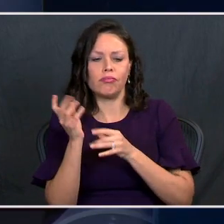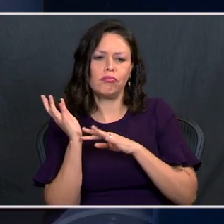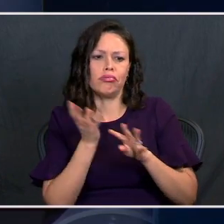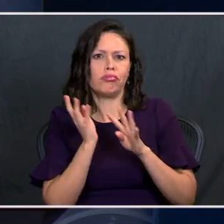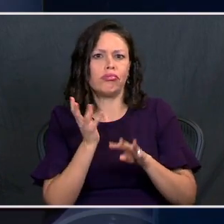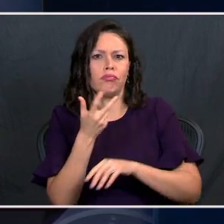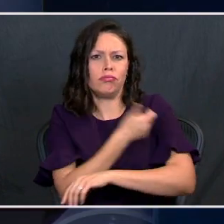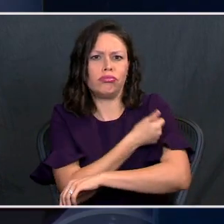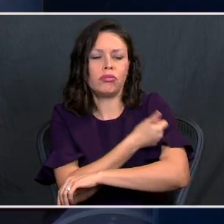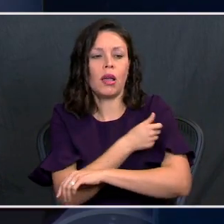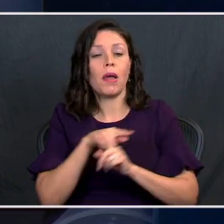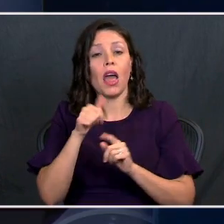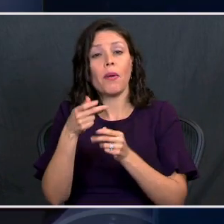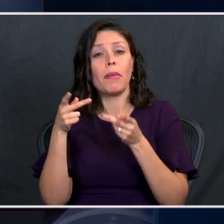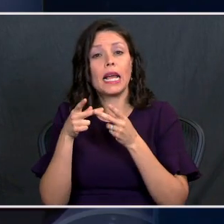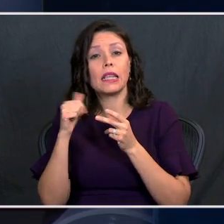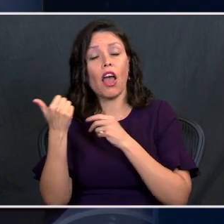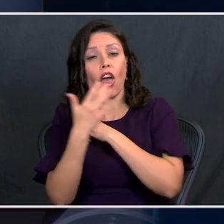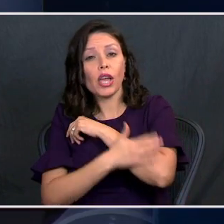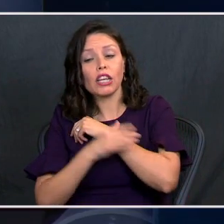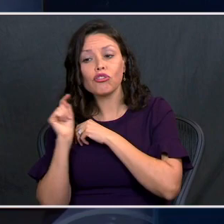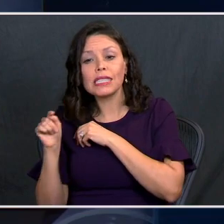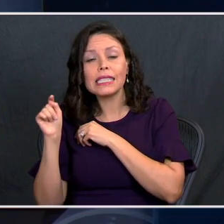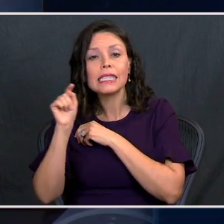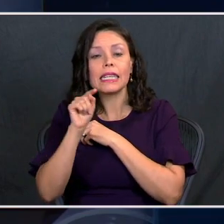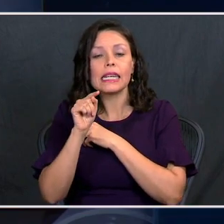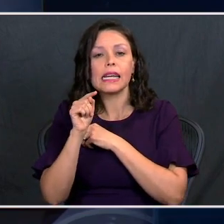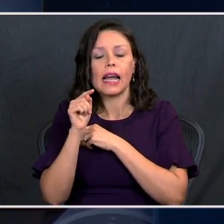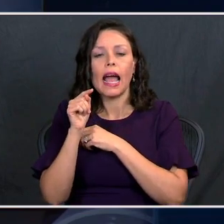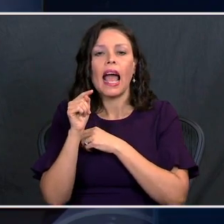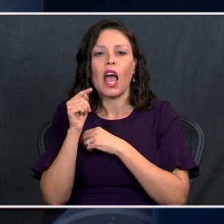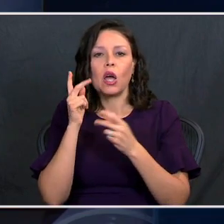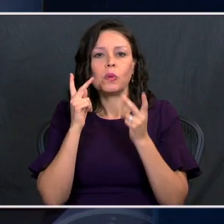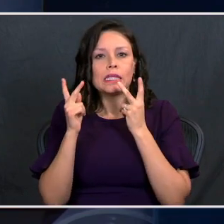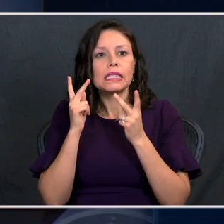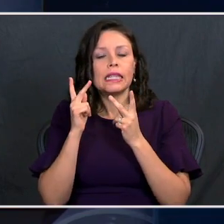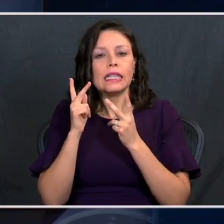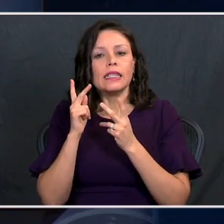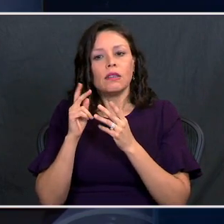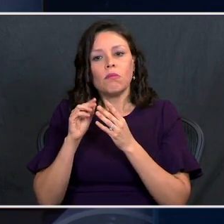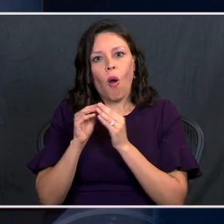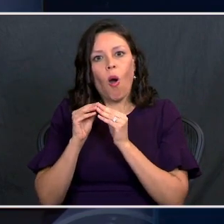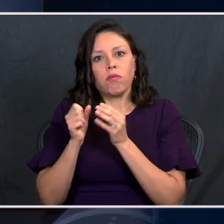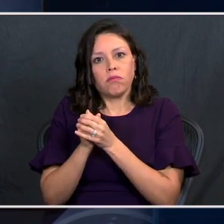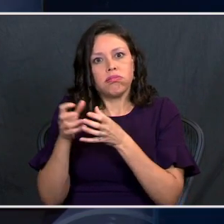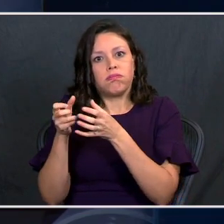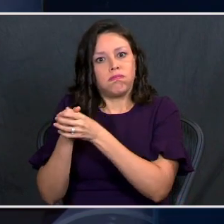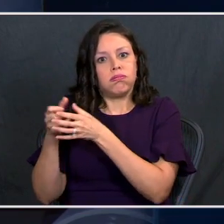There are other places around the country where we are seeing developments along those fronts, and we're certainly encouraging that.